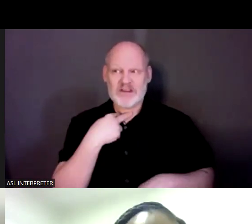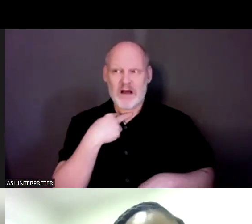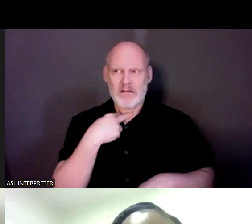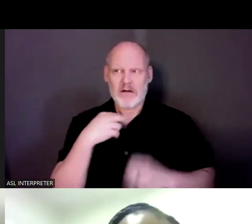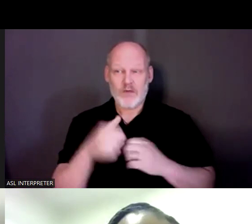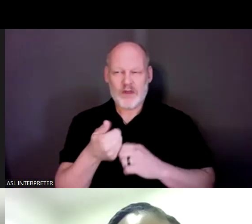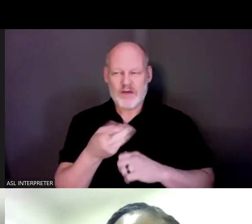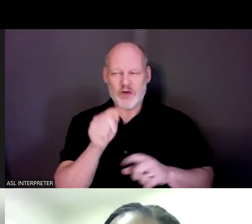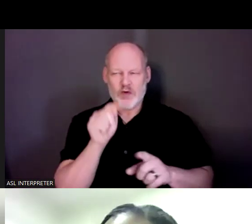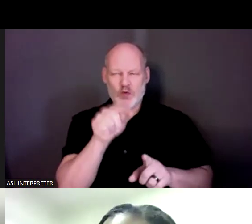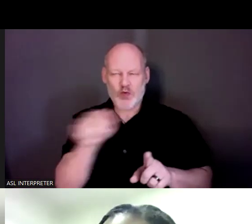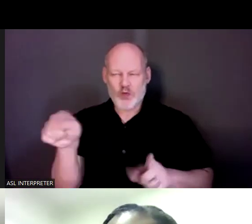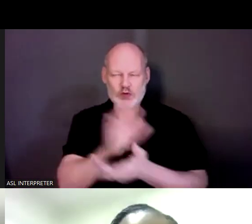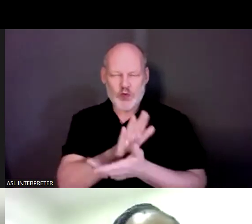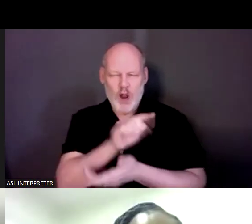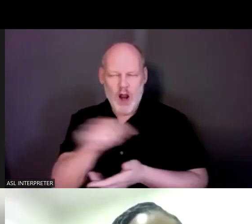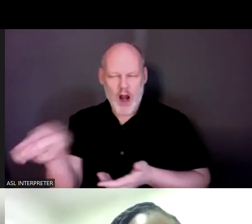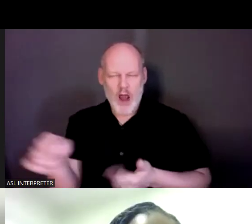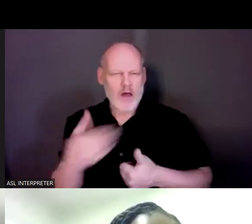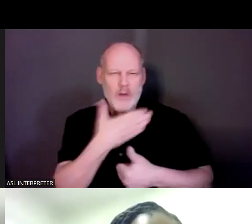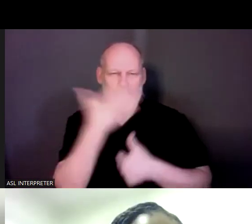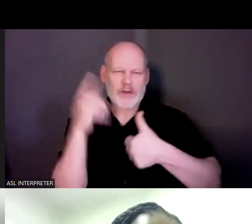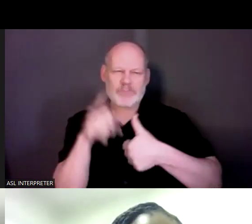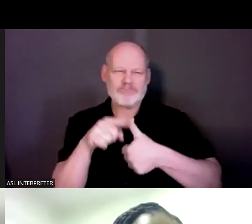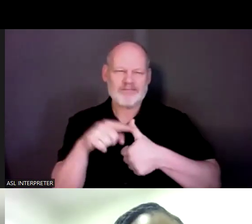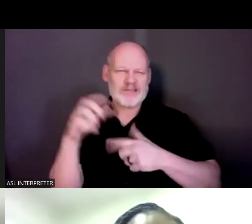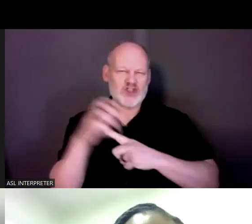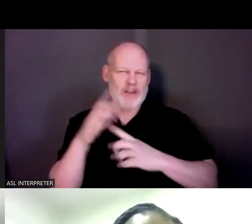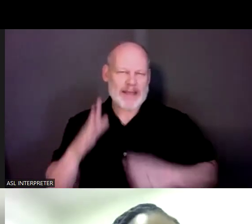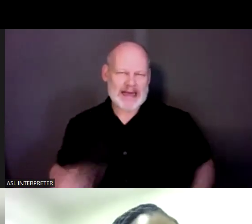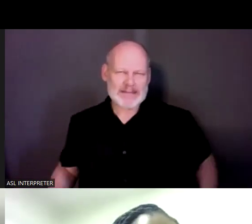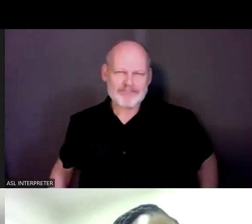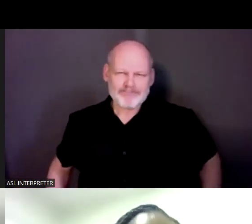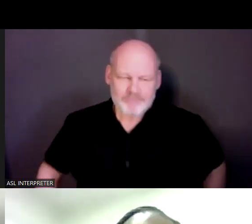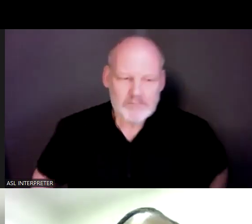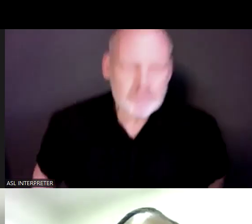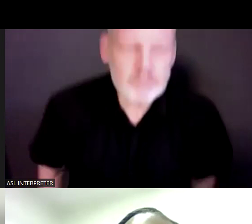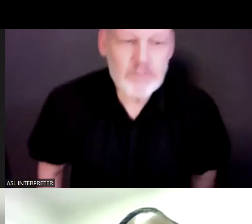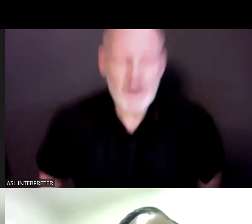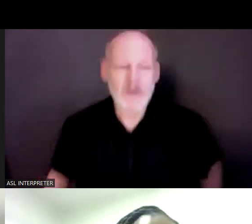individual schools, but building that data literacy capacity districtwide for all of